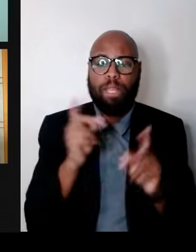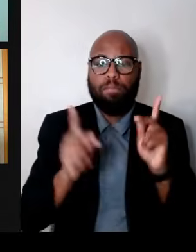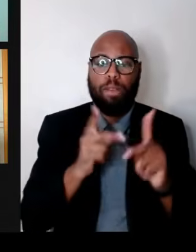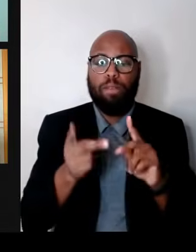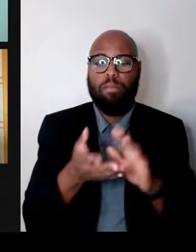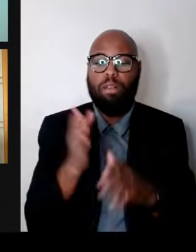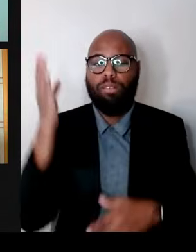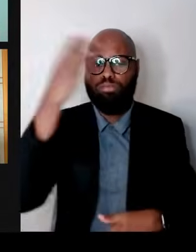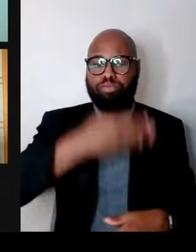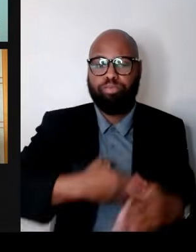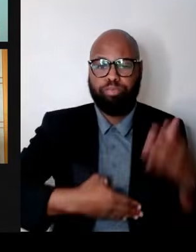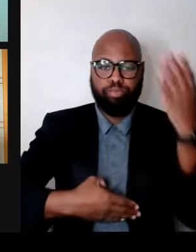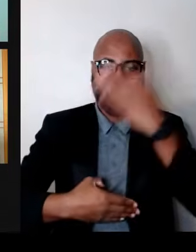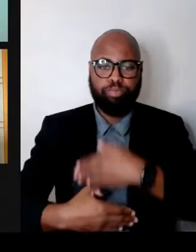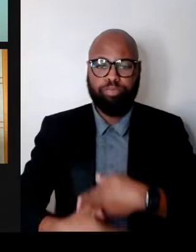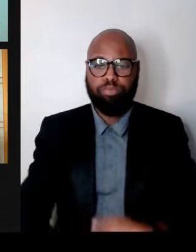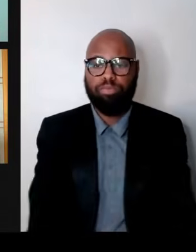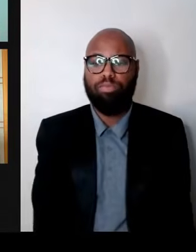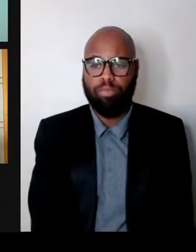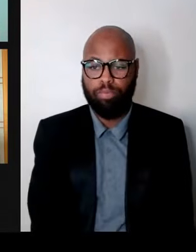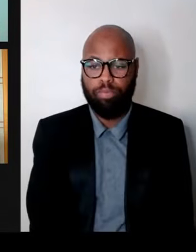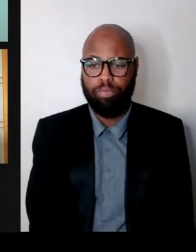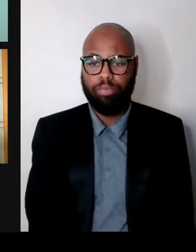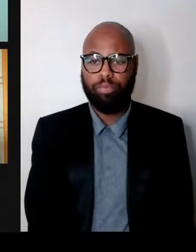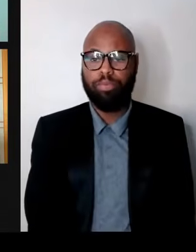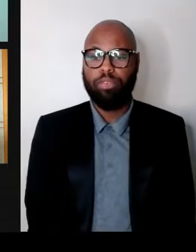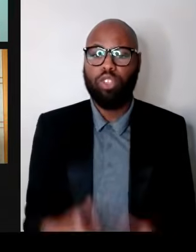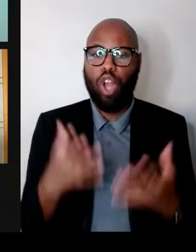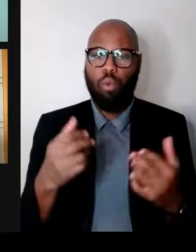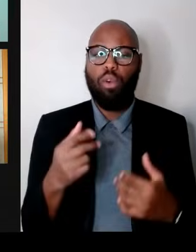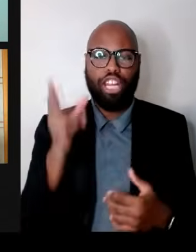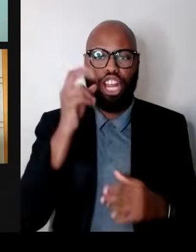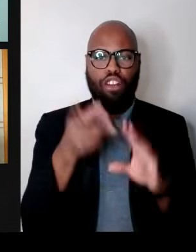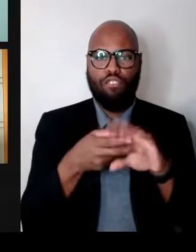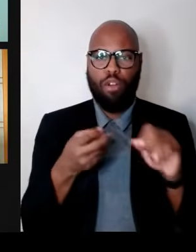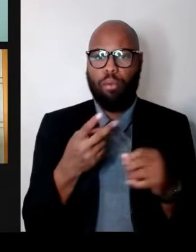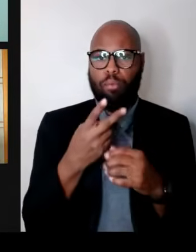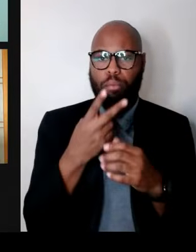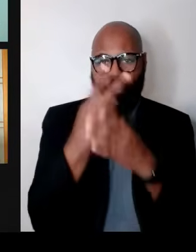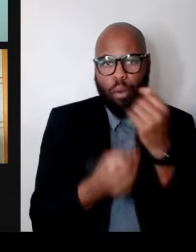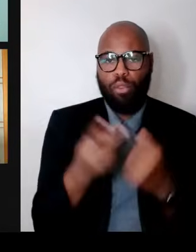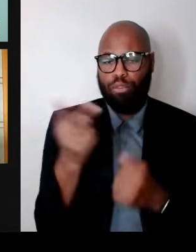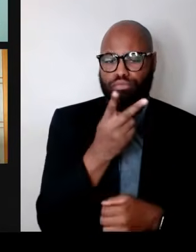So I wanna hear from both of you from the standpoint of the work that you're doing.